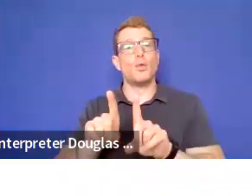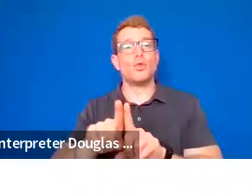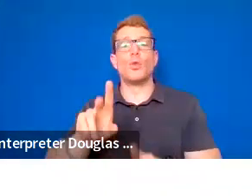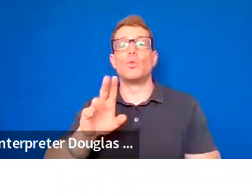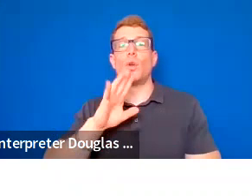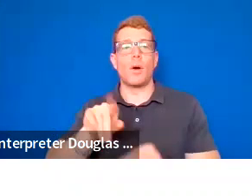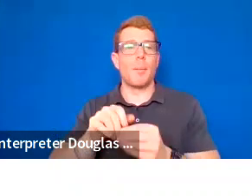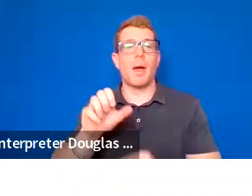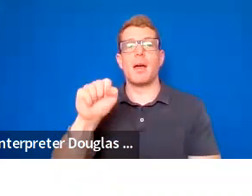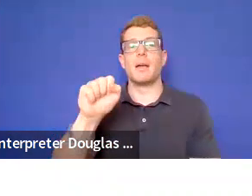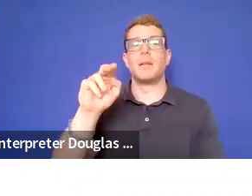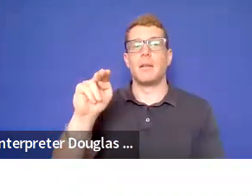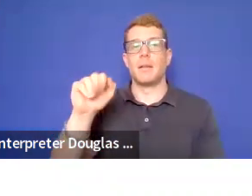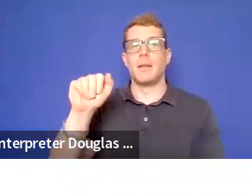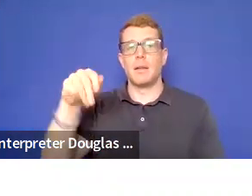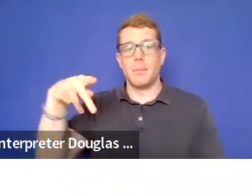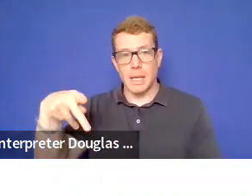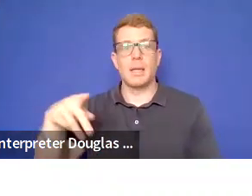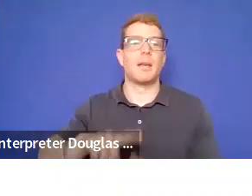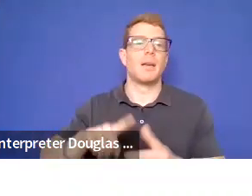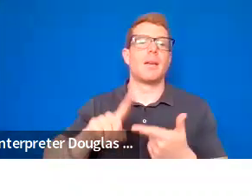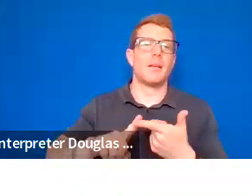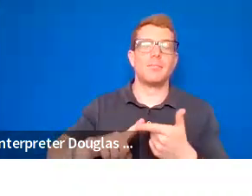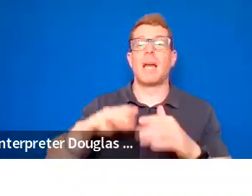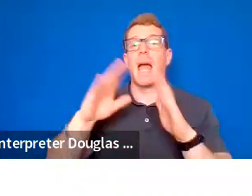Medicare, Waiver, Eligibility, Unemployment Workers.